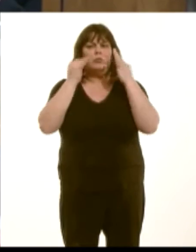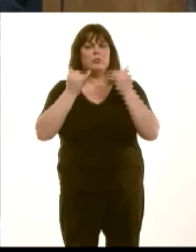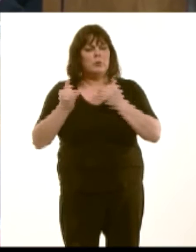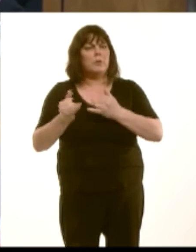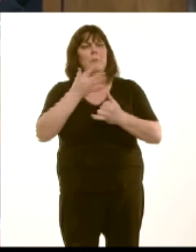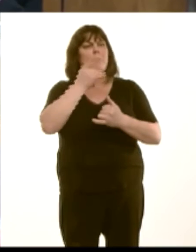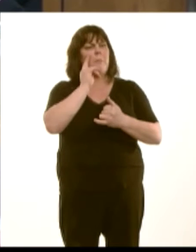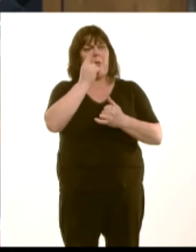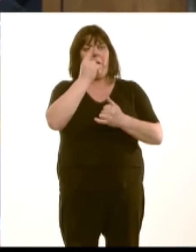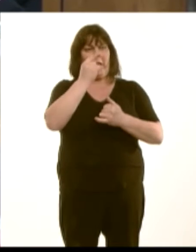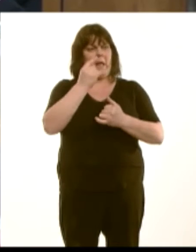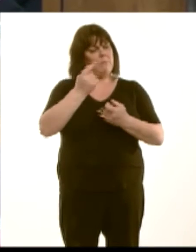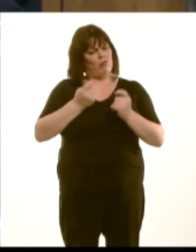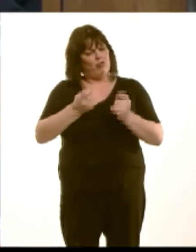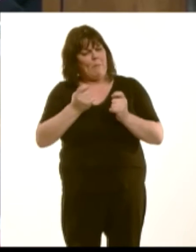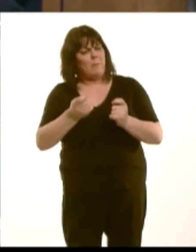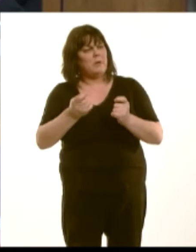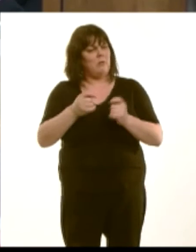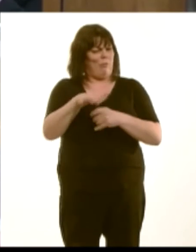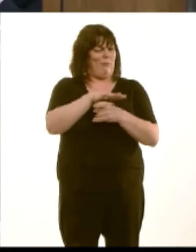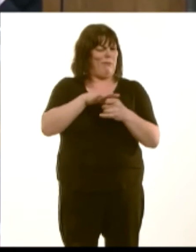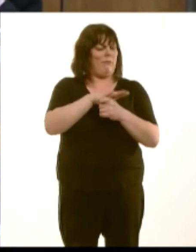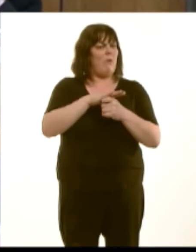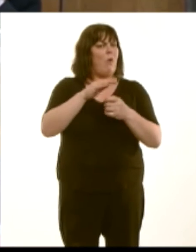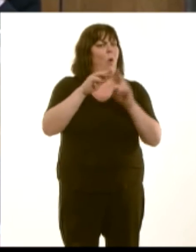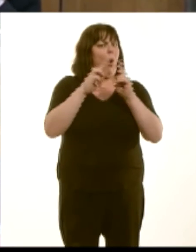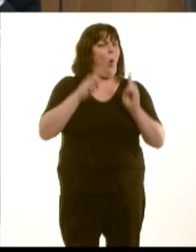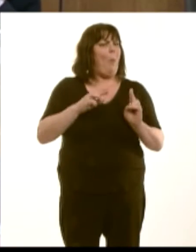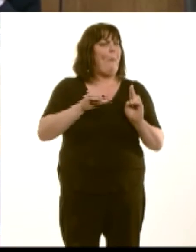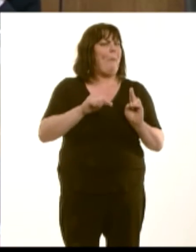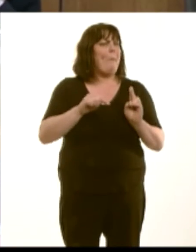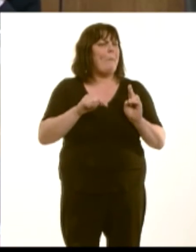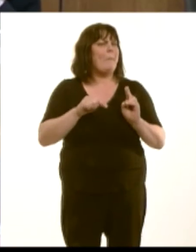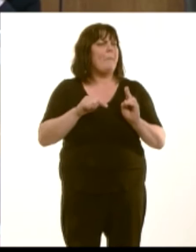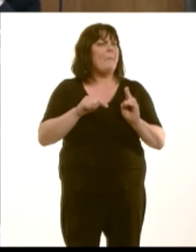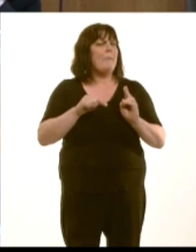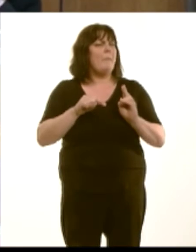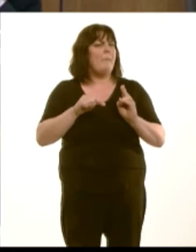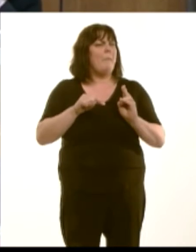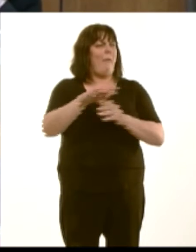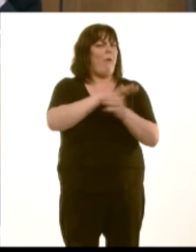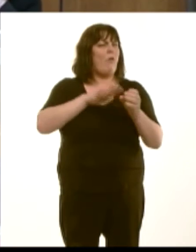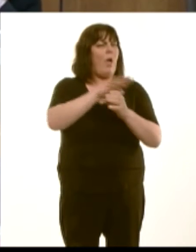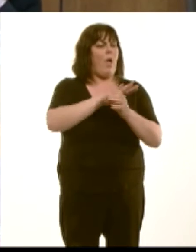driniaethau saff, a sicrhau bod yr arbenigedd ar gael i sicrhau bod y driniaeth yna yn saff.